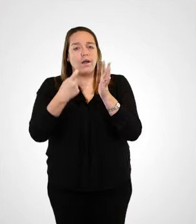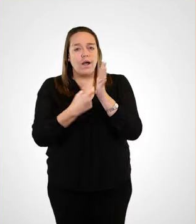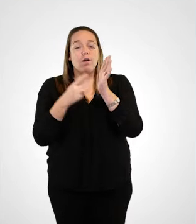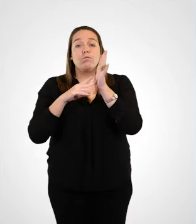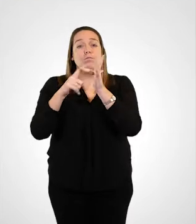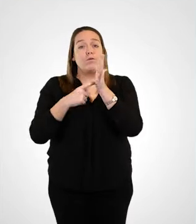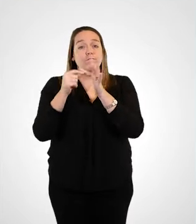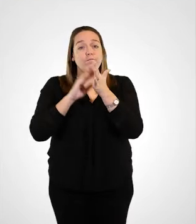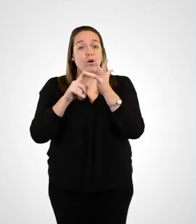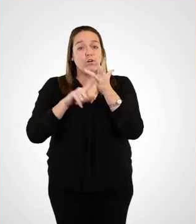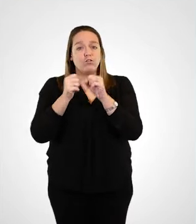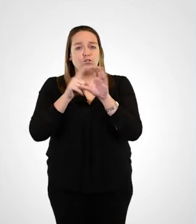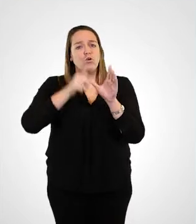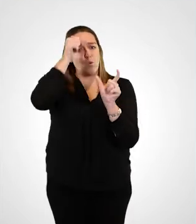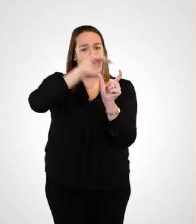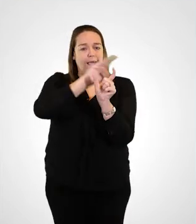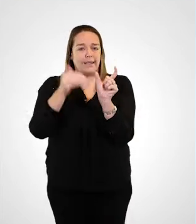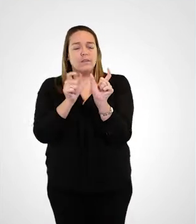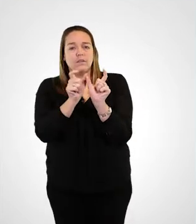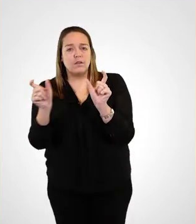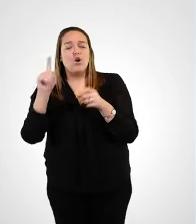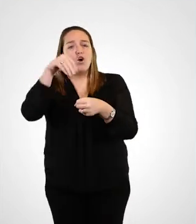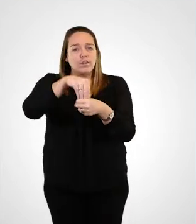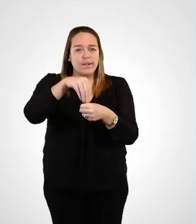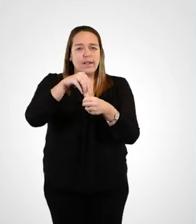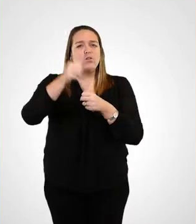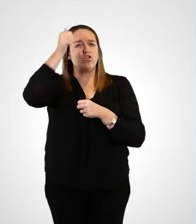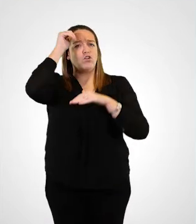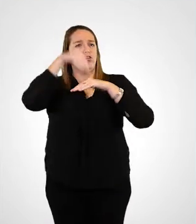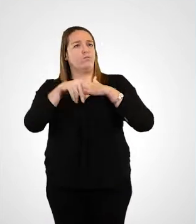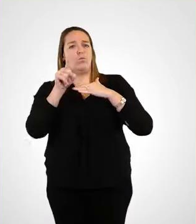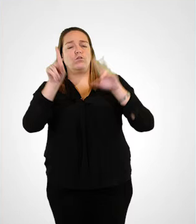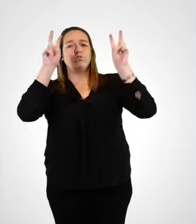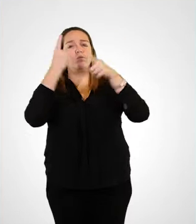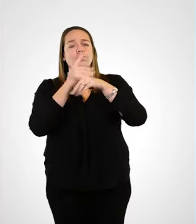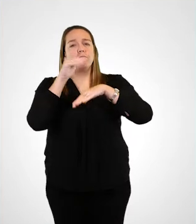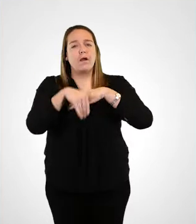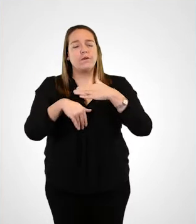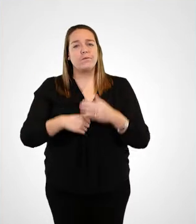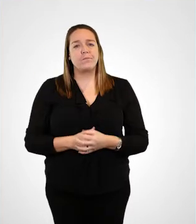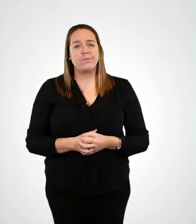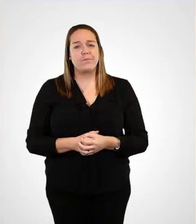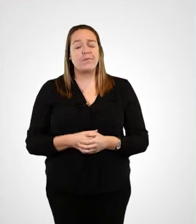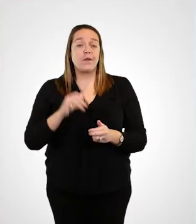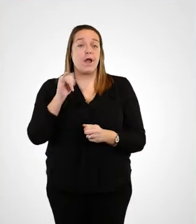morphology because they're familiar with word endings, and so forth, context; and knowledge of the topic.